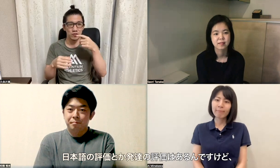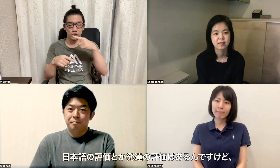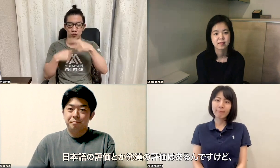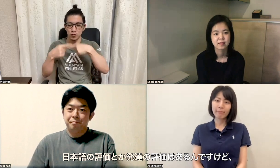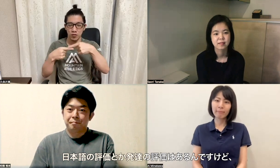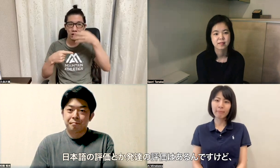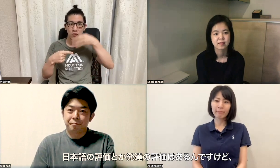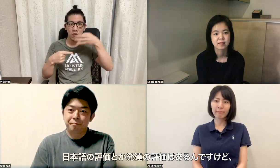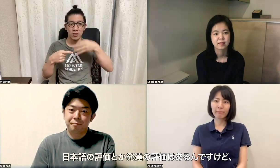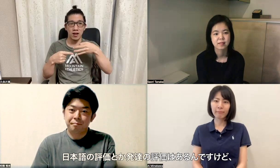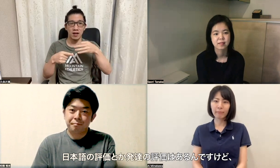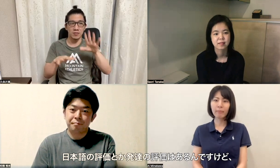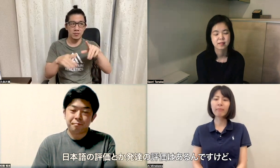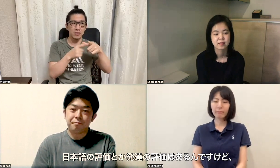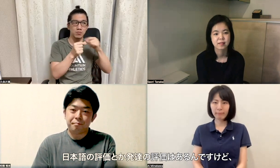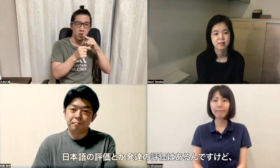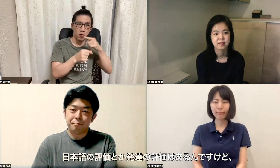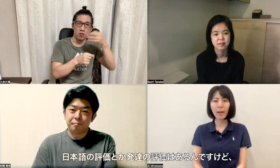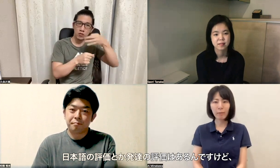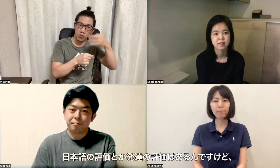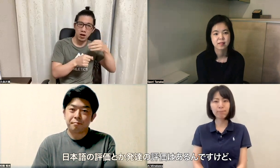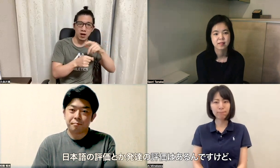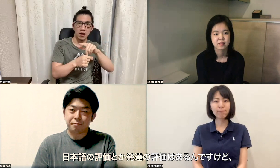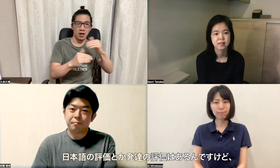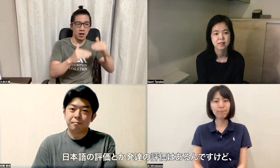there are language and developmental evaluations in Japanese,